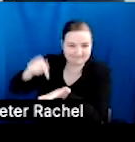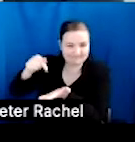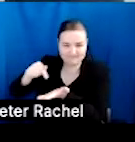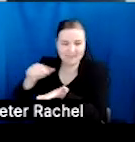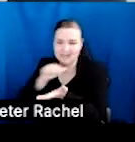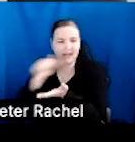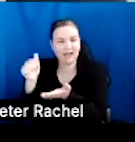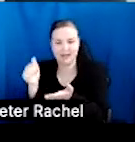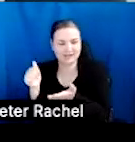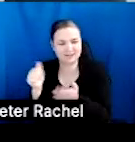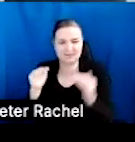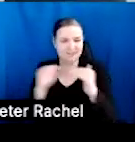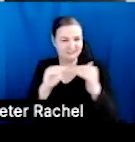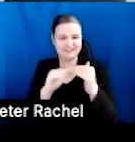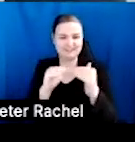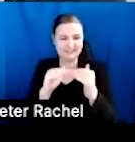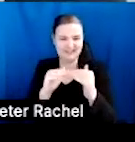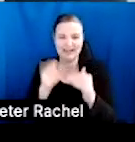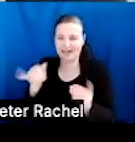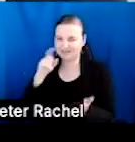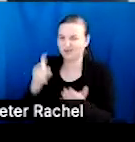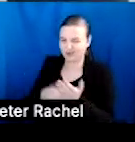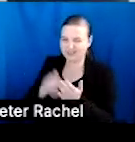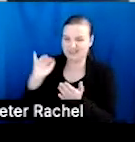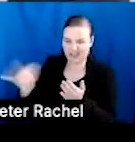This is something I've seen firsthand at the New Museum and that many saw, for example,